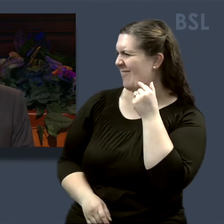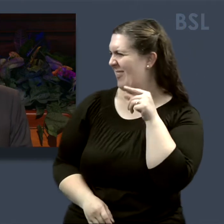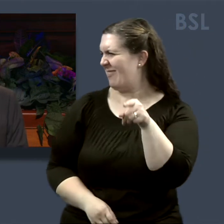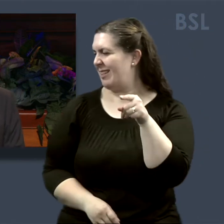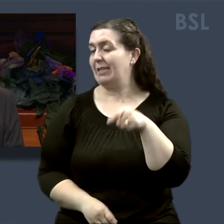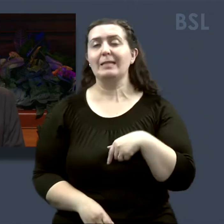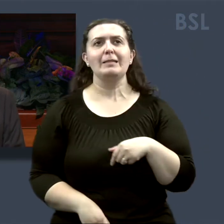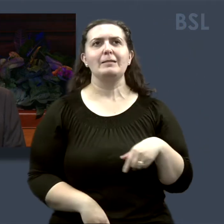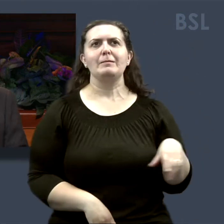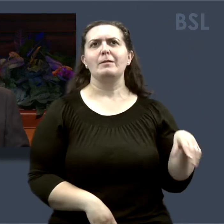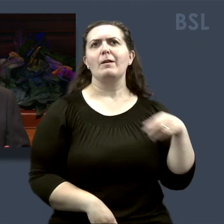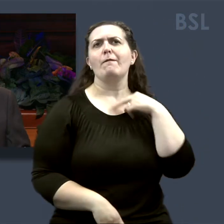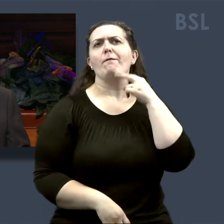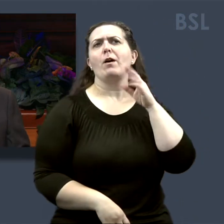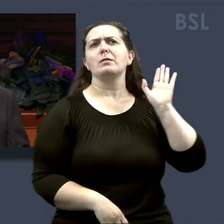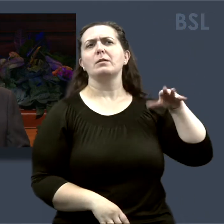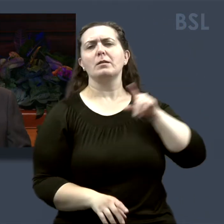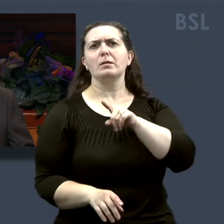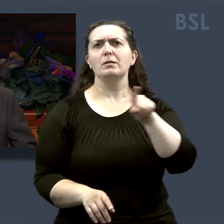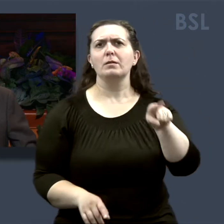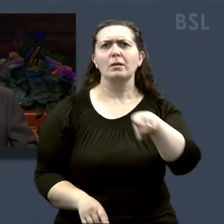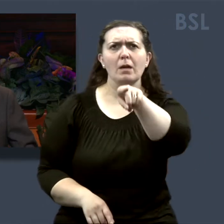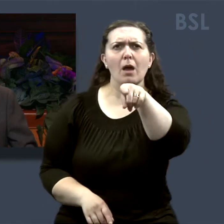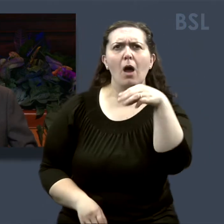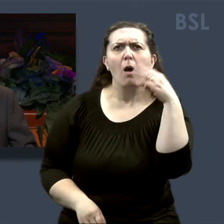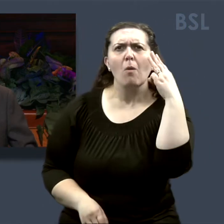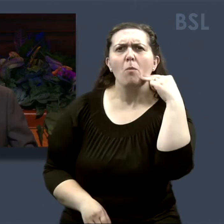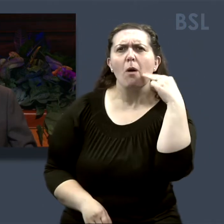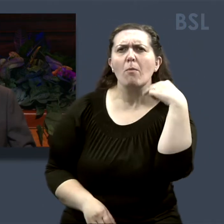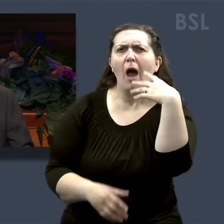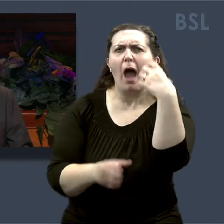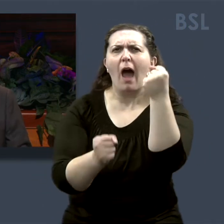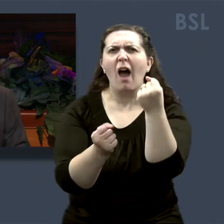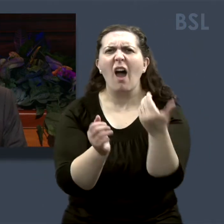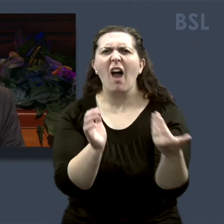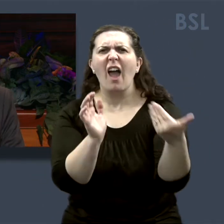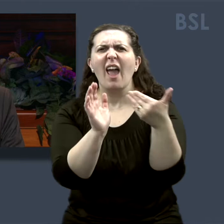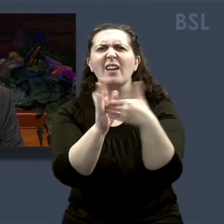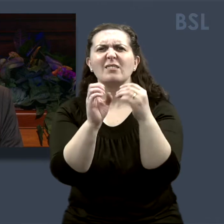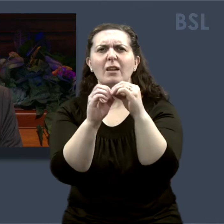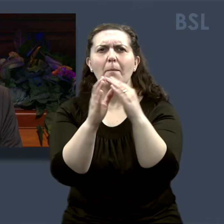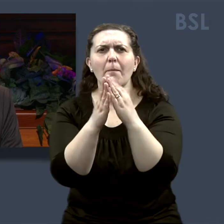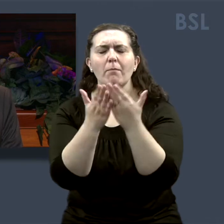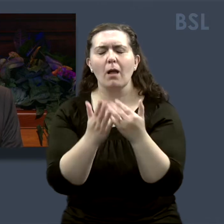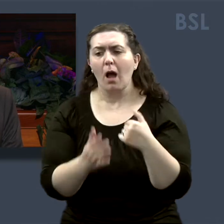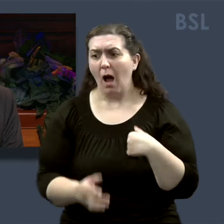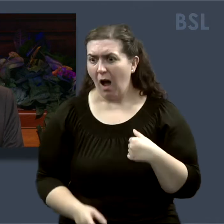“Then, a voice behind me asked, ‘Hey, don’t Mormons have some sort of another Bible?’